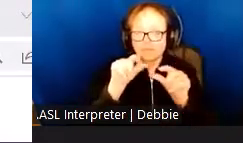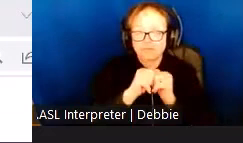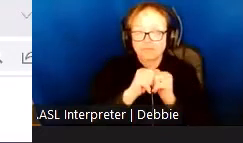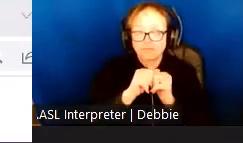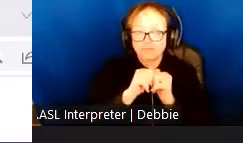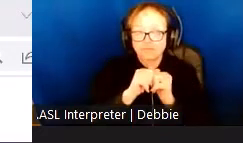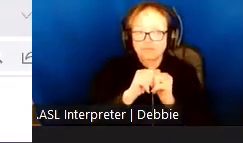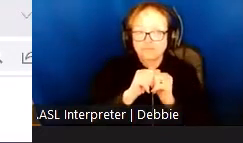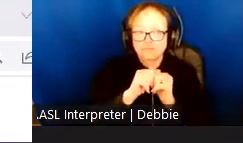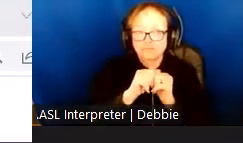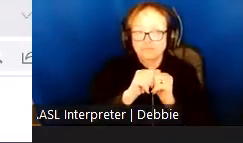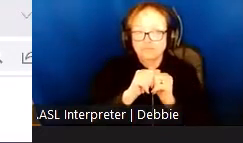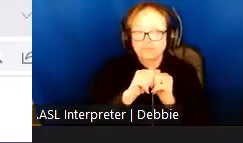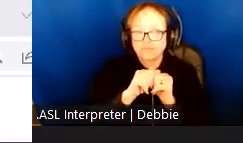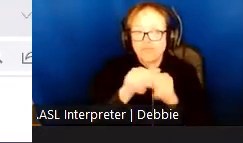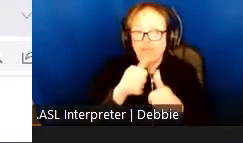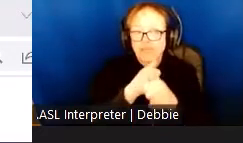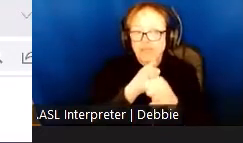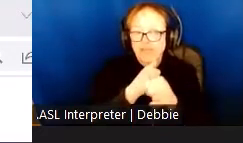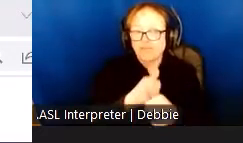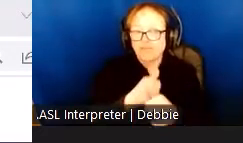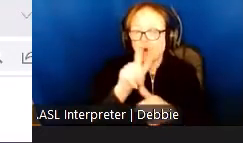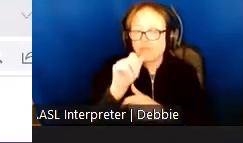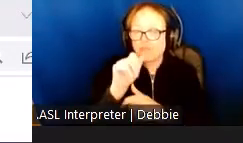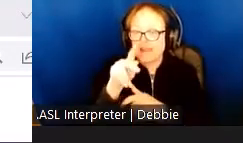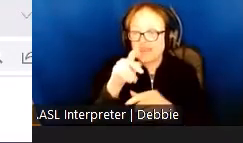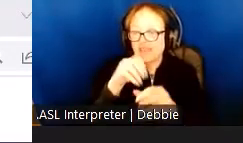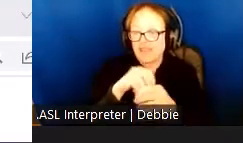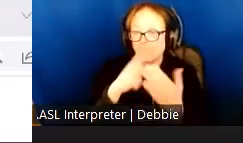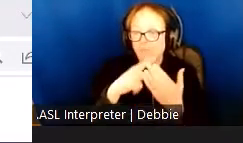You can also follow the link that’s provided in the Program Guidelines or on the Mid Atlantic